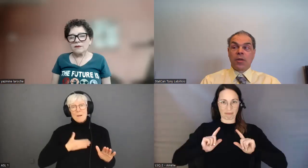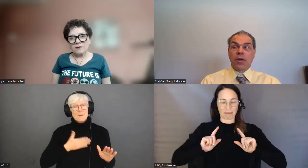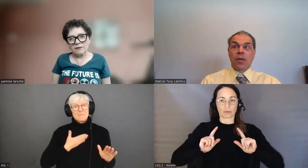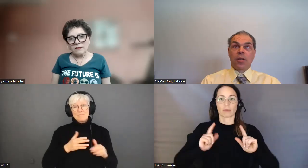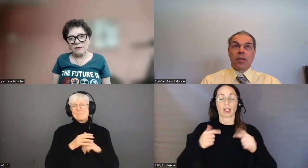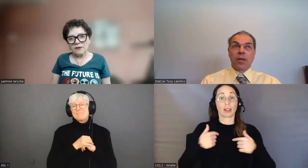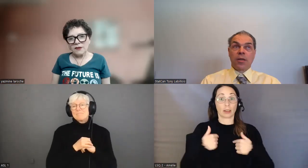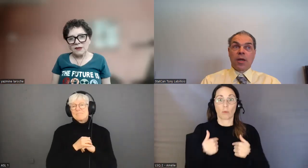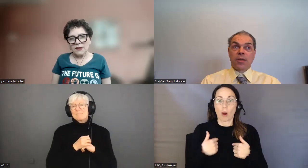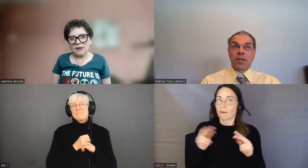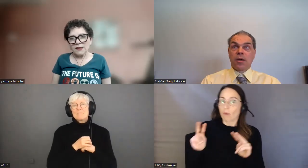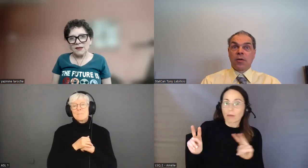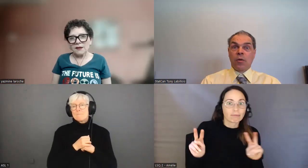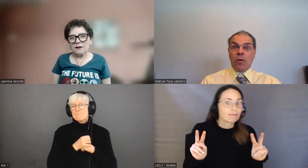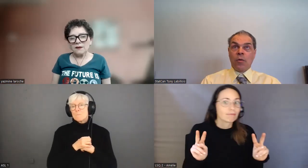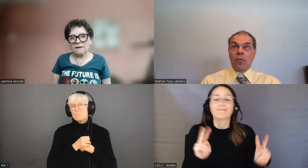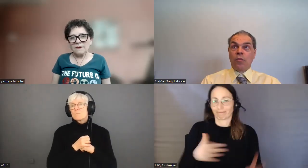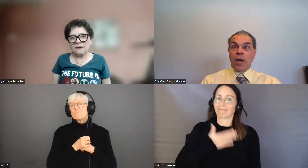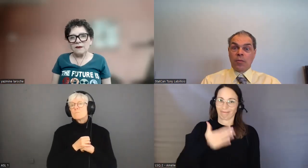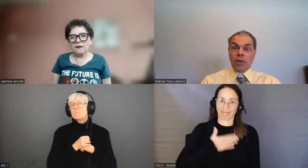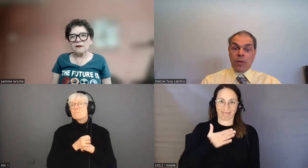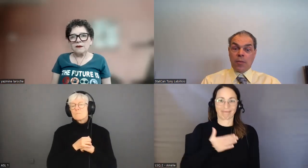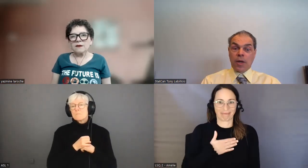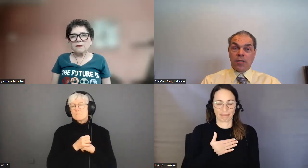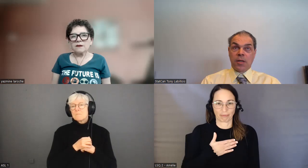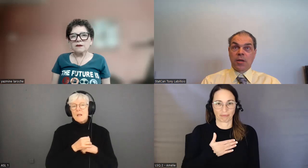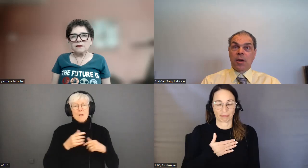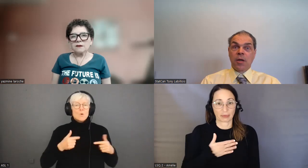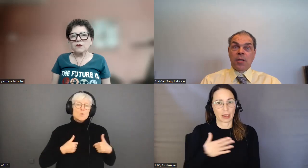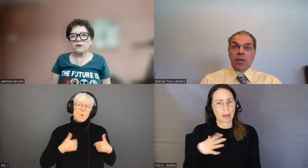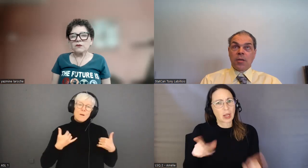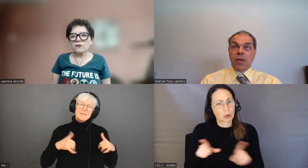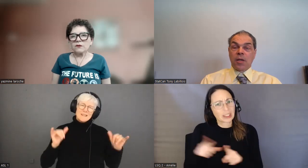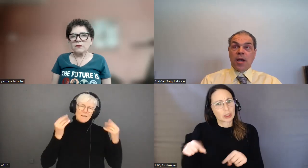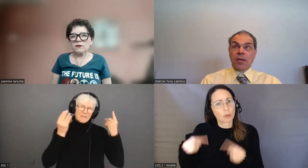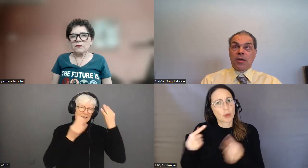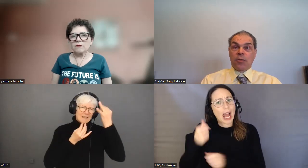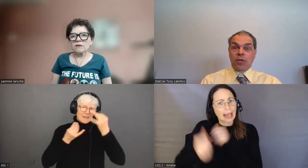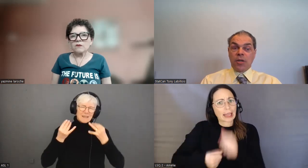needs to innovate needs to innovate we we're not Innovative they're not we're not innovating